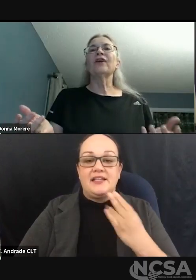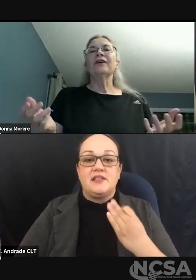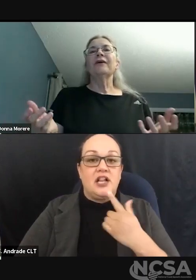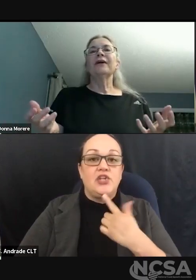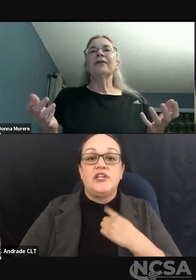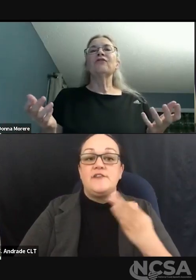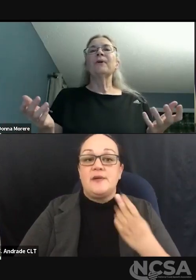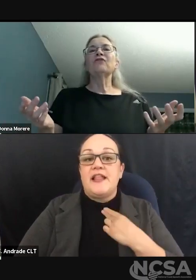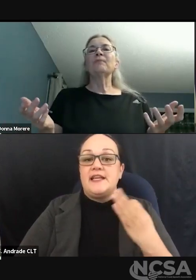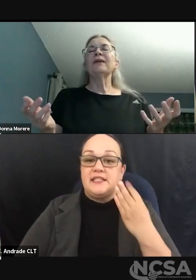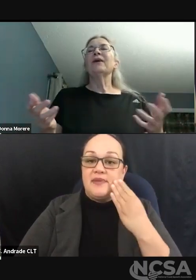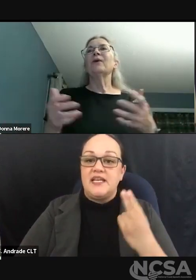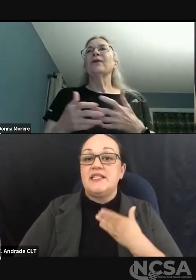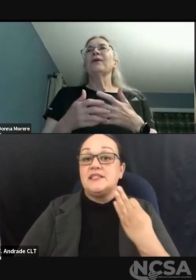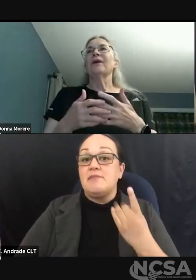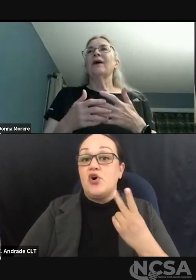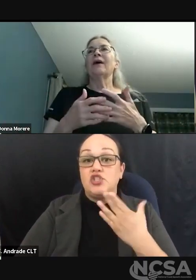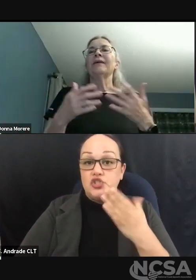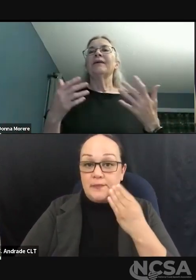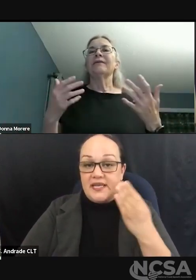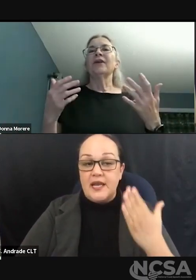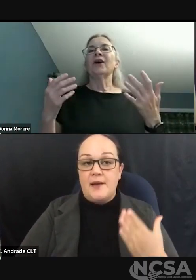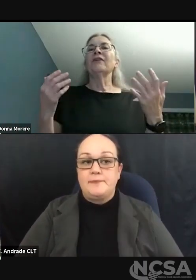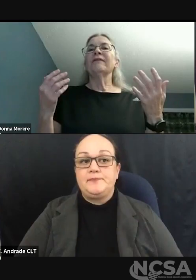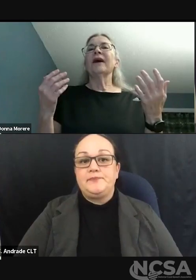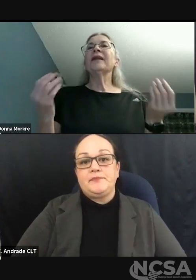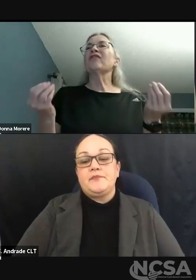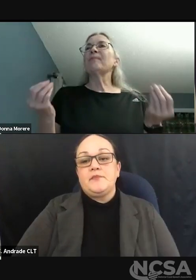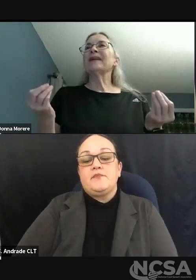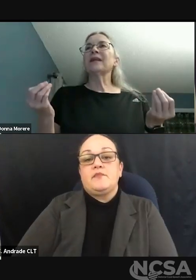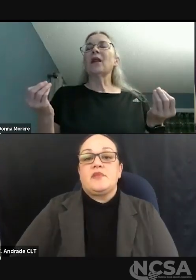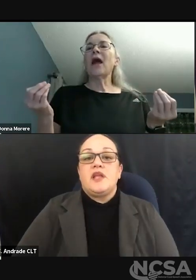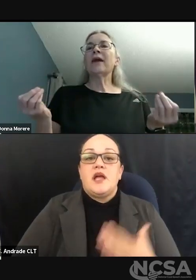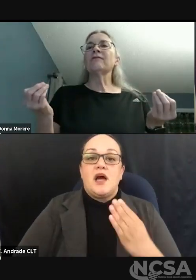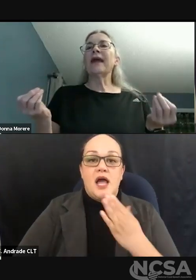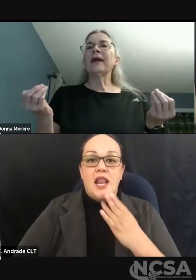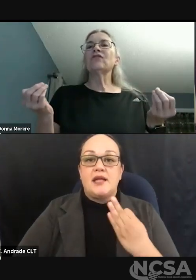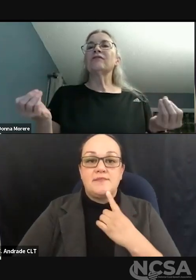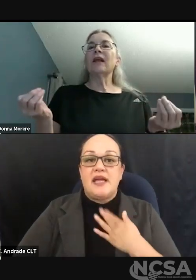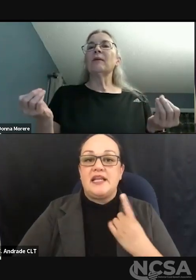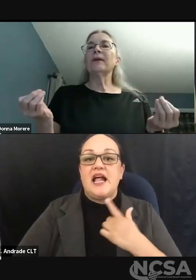because it's supposed to be with an unexpected lack of language development